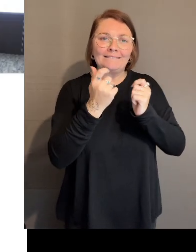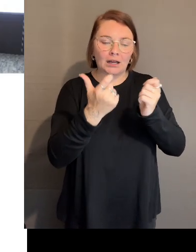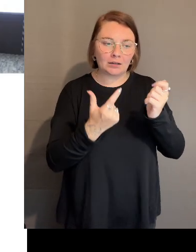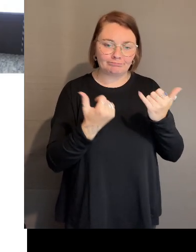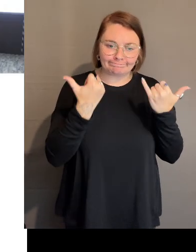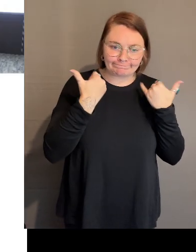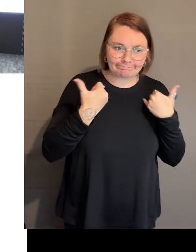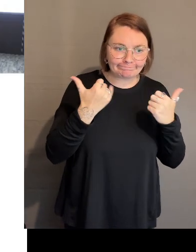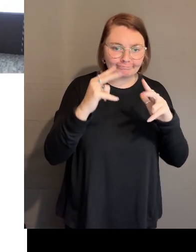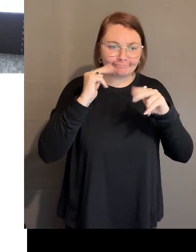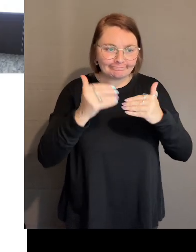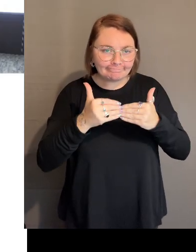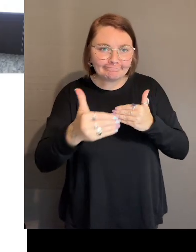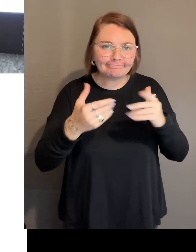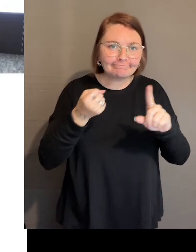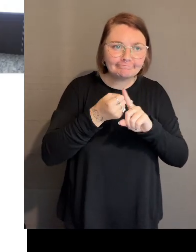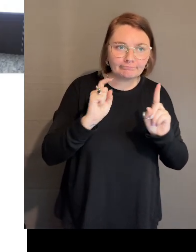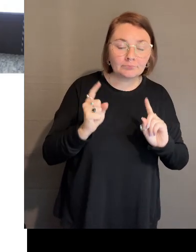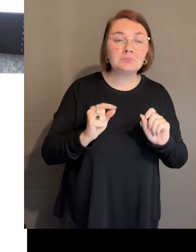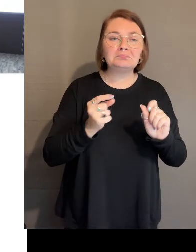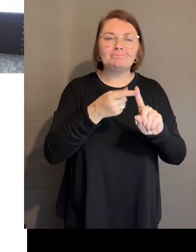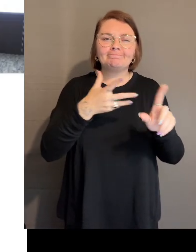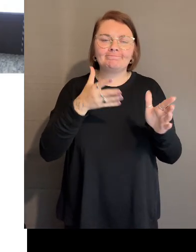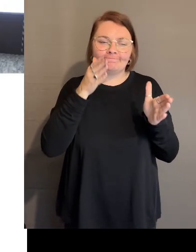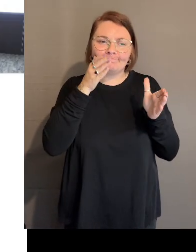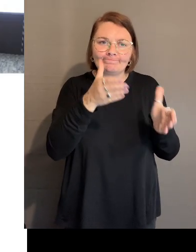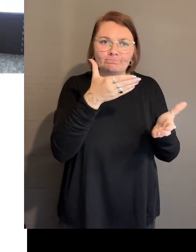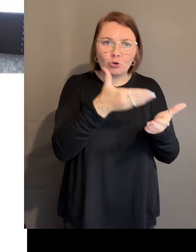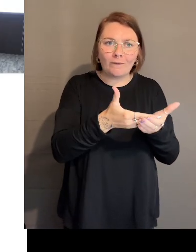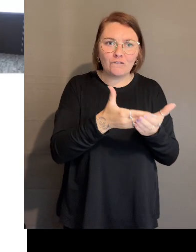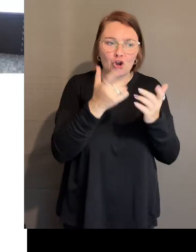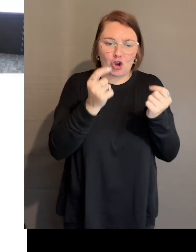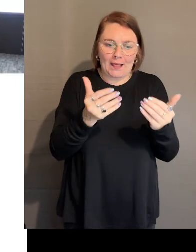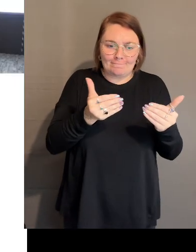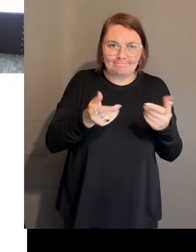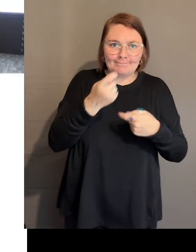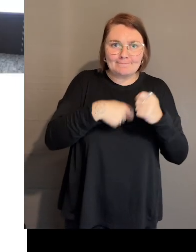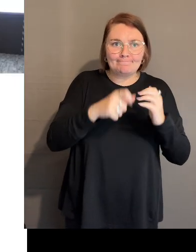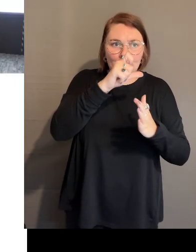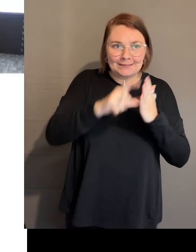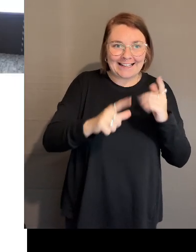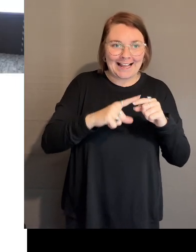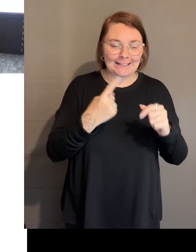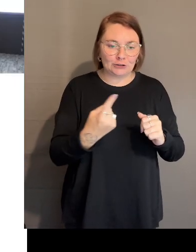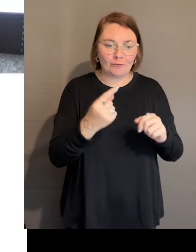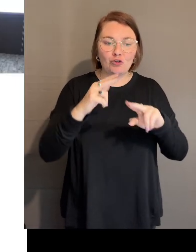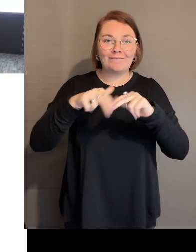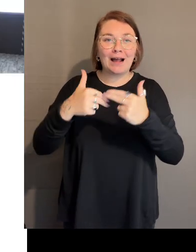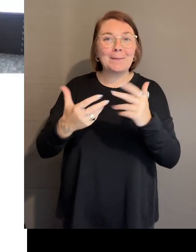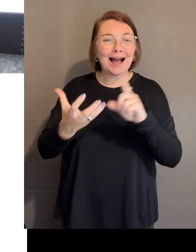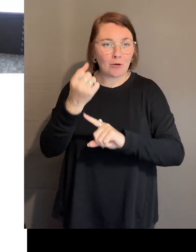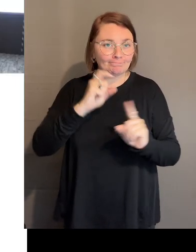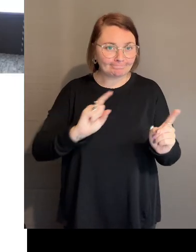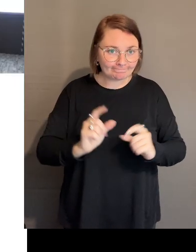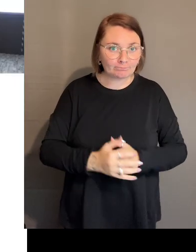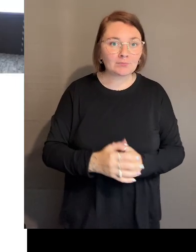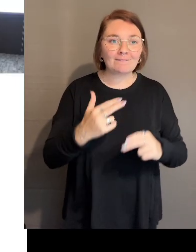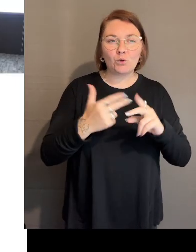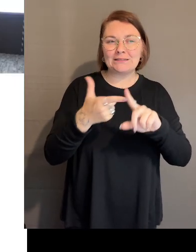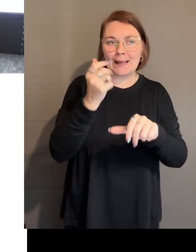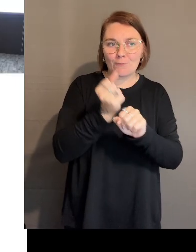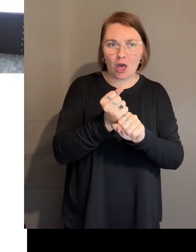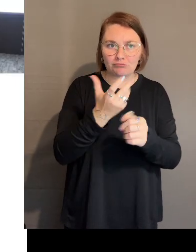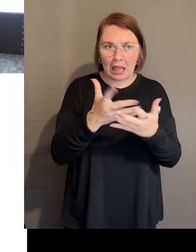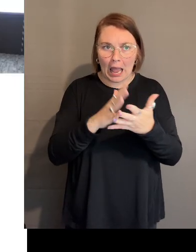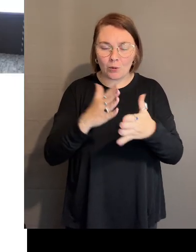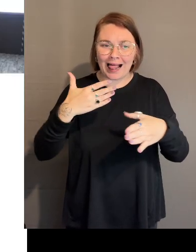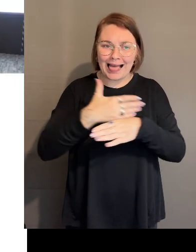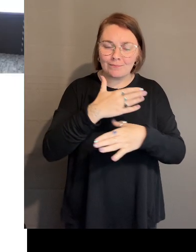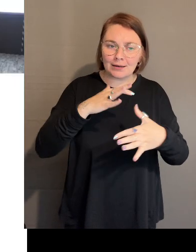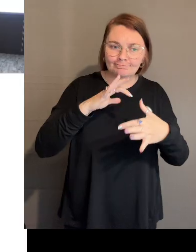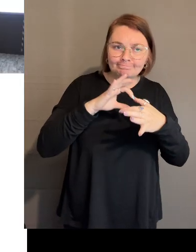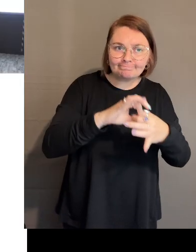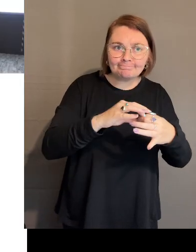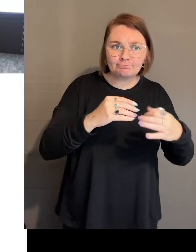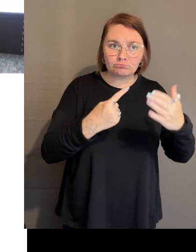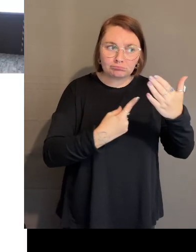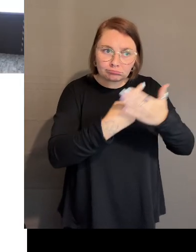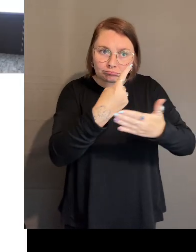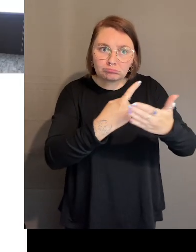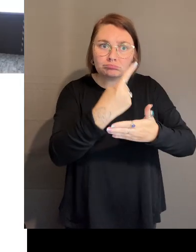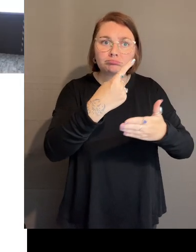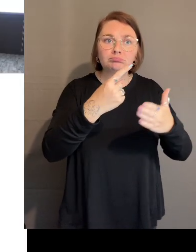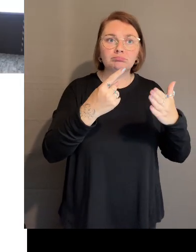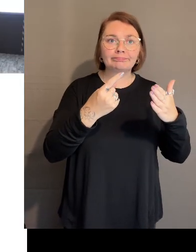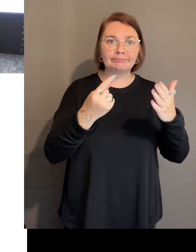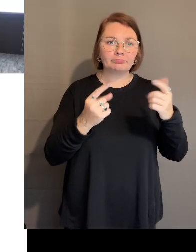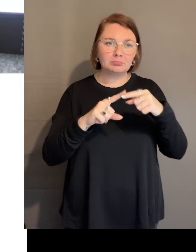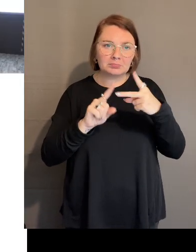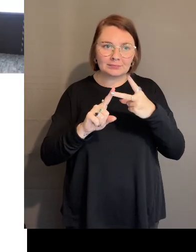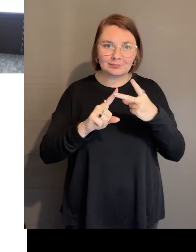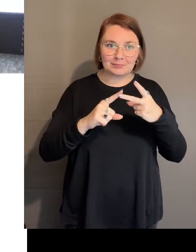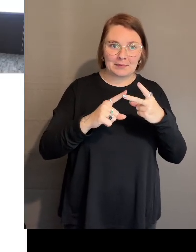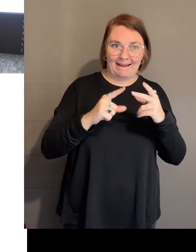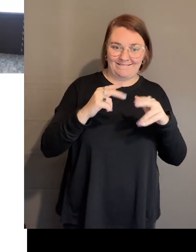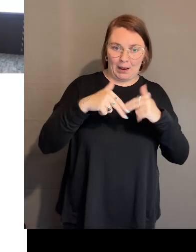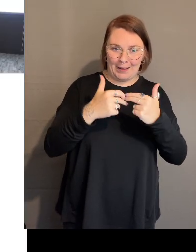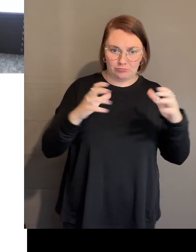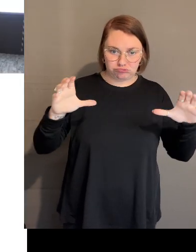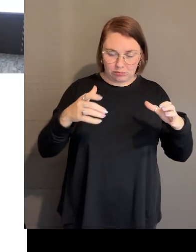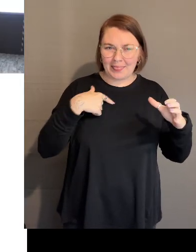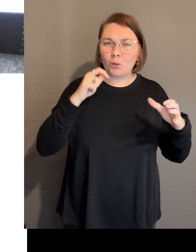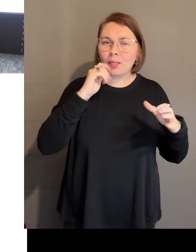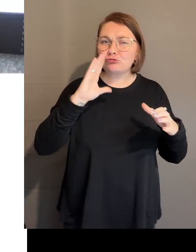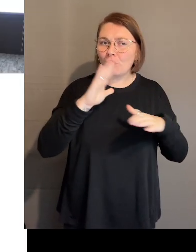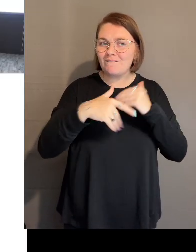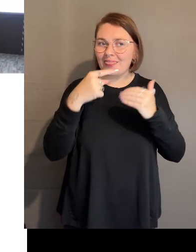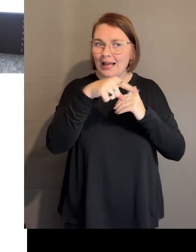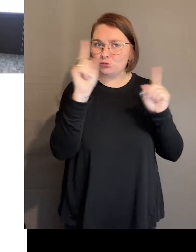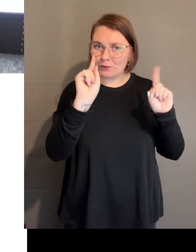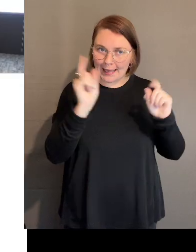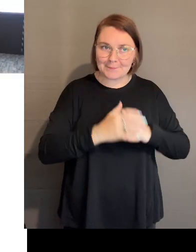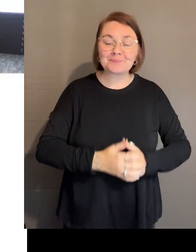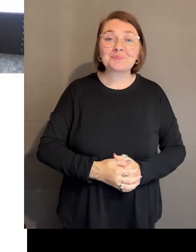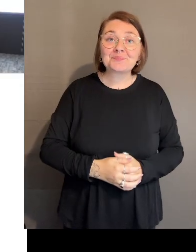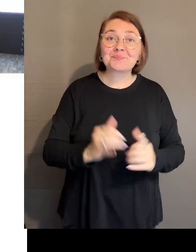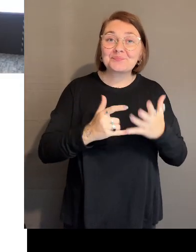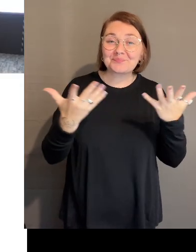of, disease and treatment. He has a particular interest in early-onset disabilities and individual and family outcomes. For example, in terms of labor market productivity and family formation, which I think he's going to be presenting partly on today.